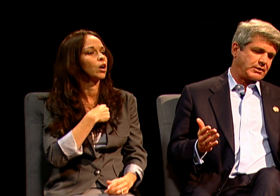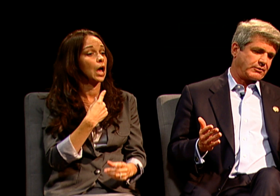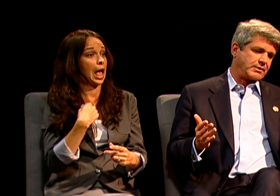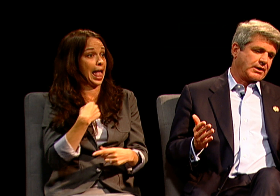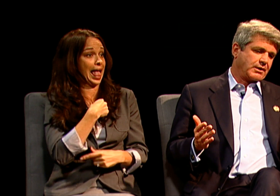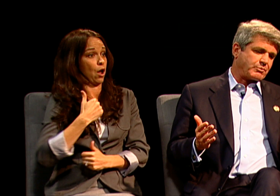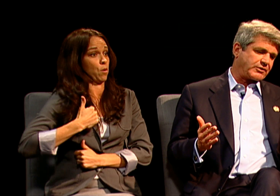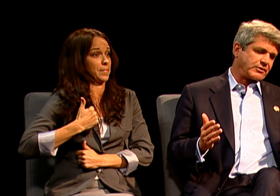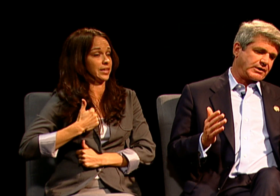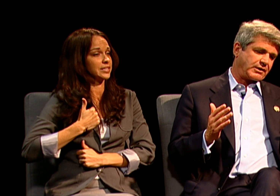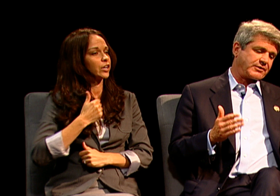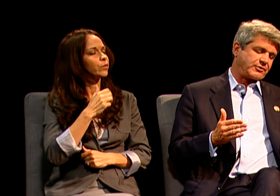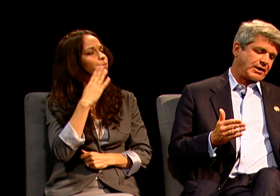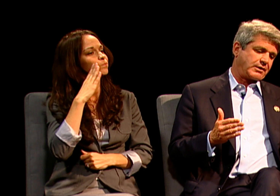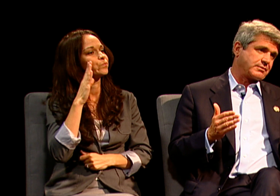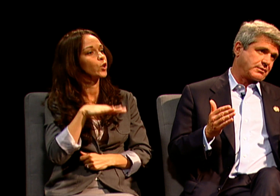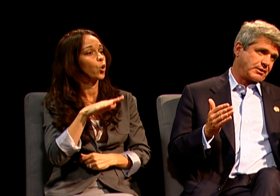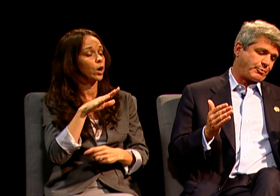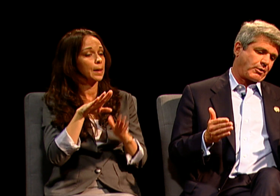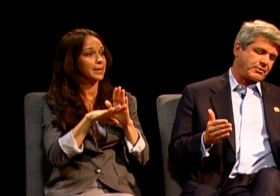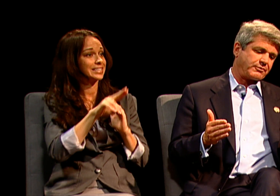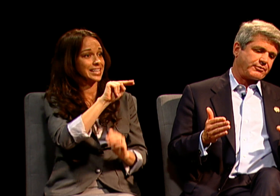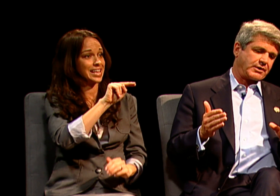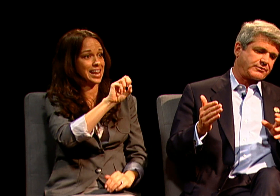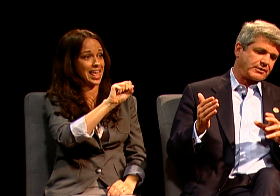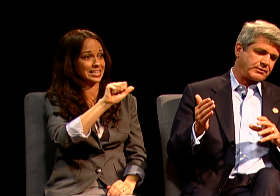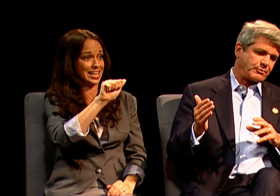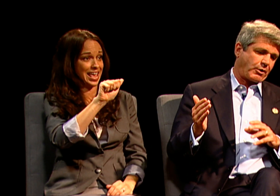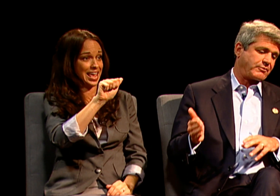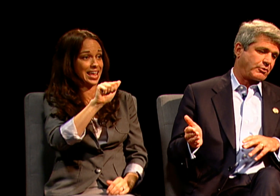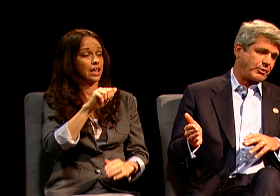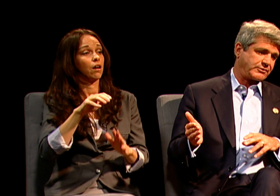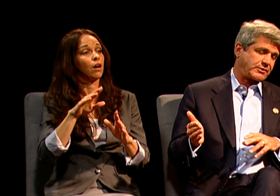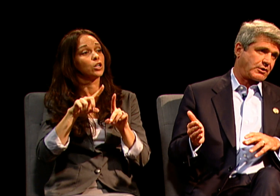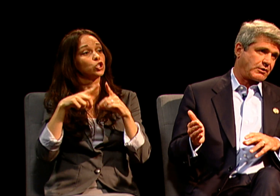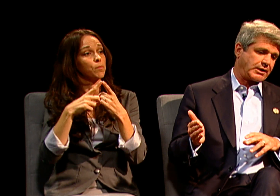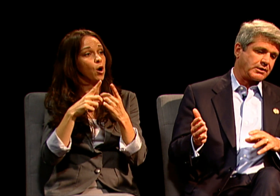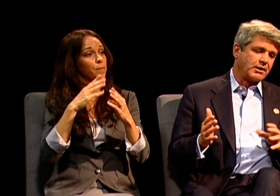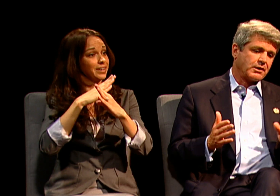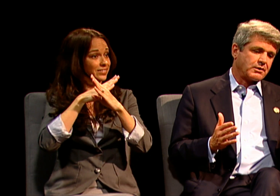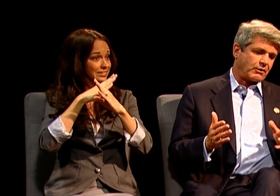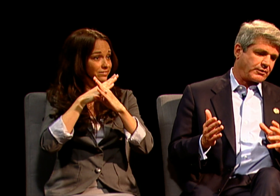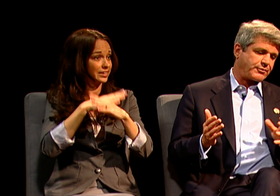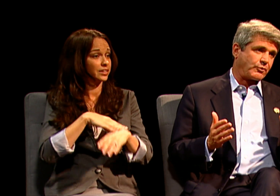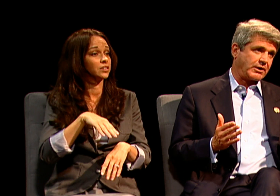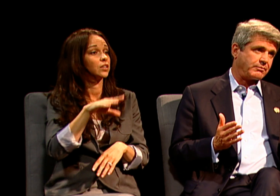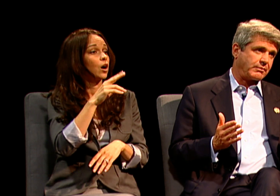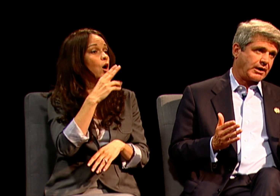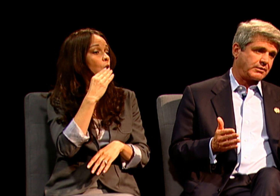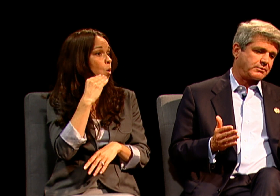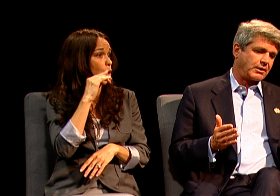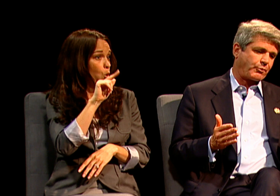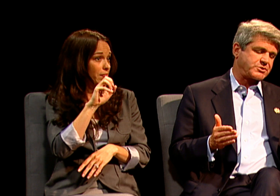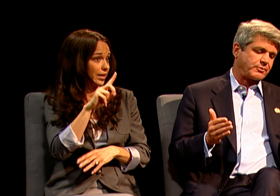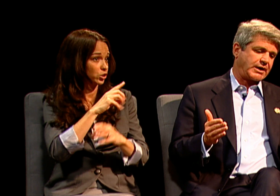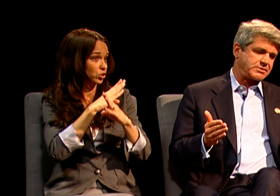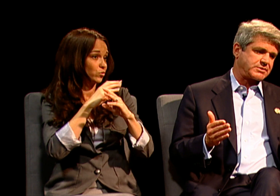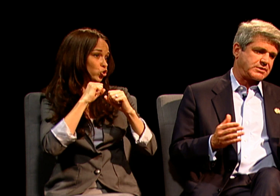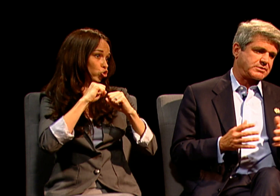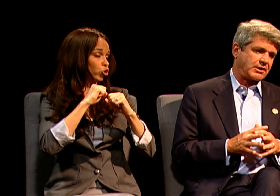YOU KNOW, BASICALLY NSA, THE DEPARTMENT OF DEFENSE AND THE DEPARTMENT OF HOMELAND SECURITY ARE THE THREE MAIN PRINCIPAL AGENCIES